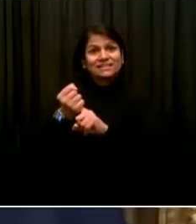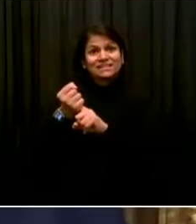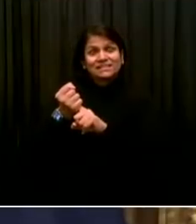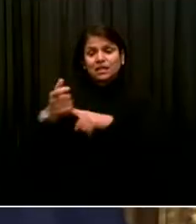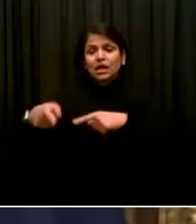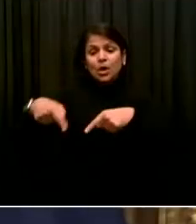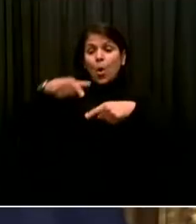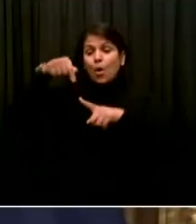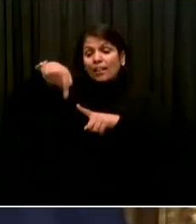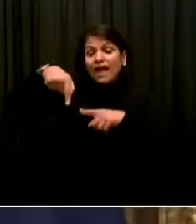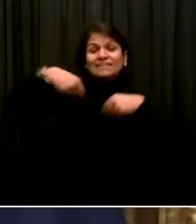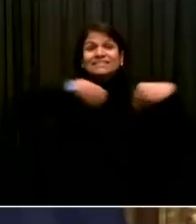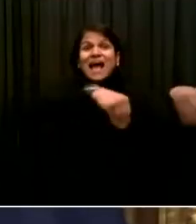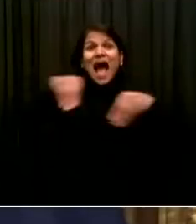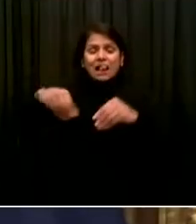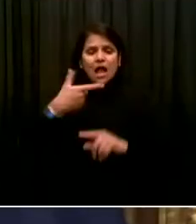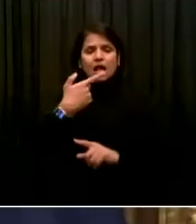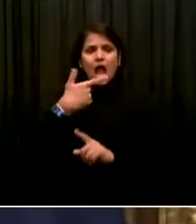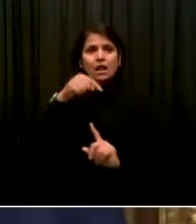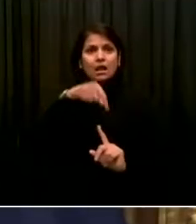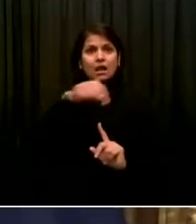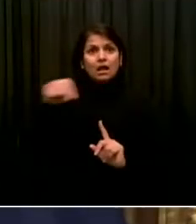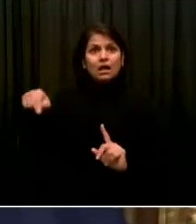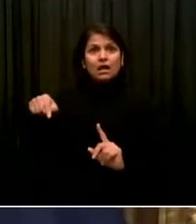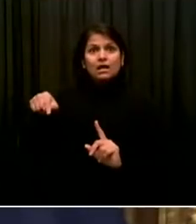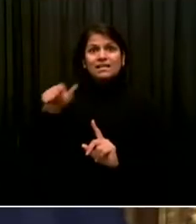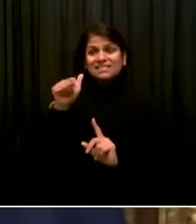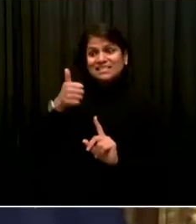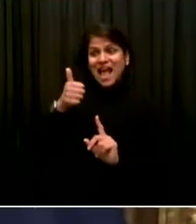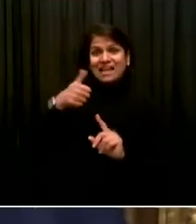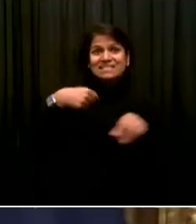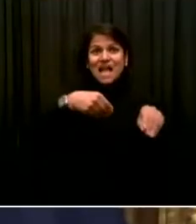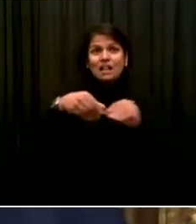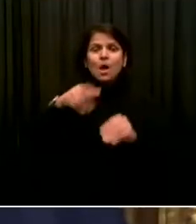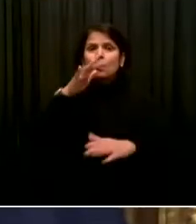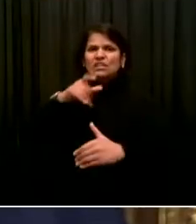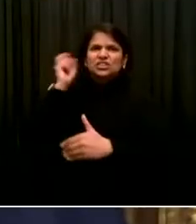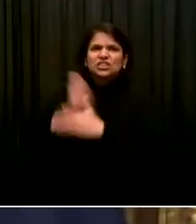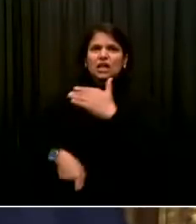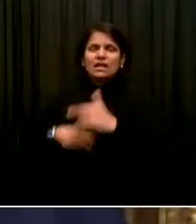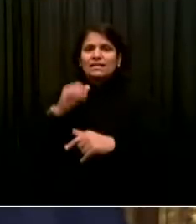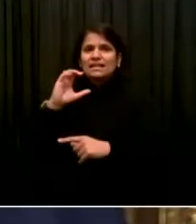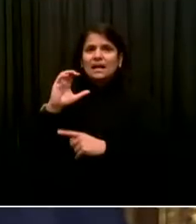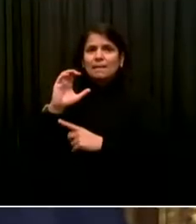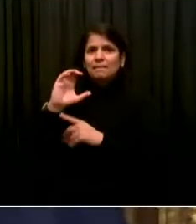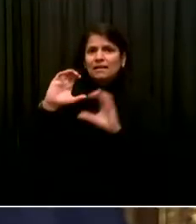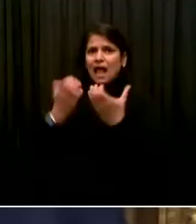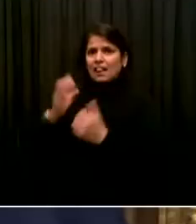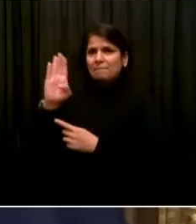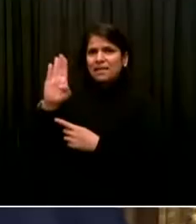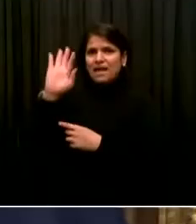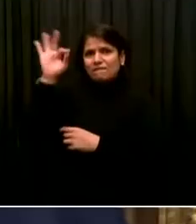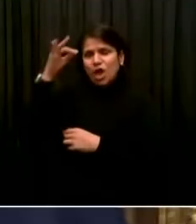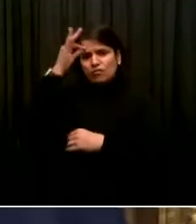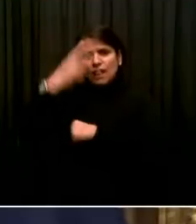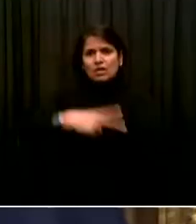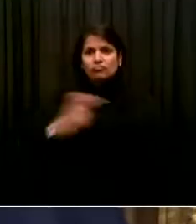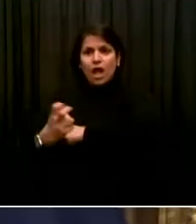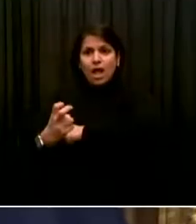OUR SETRETS WON'T FACE A CLASS B FELON Y UNT ILTHEY SELL 10 GOES THIS A YEAR PIOERD.